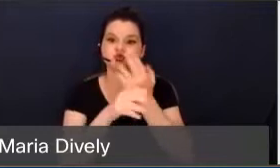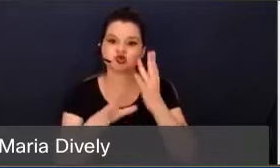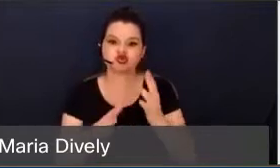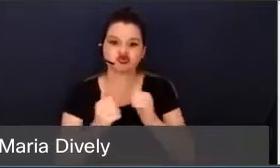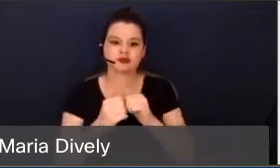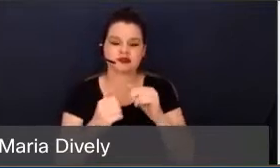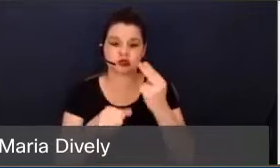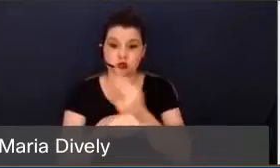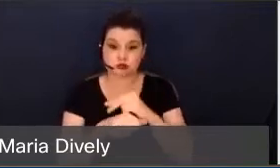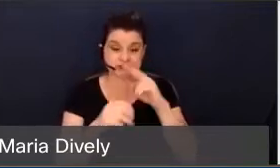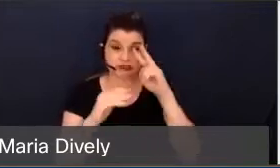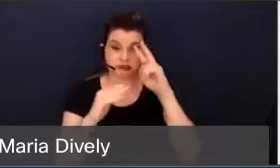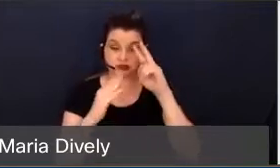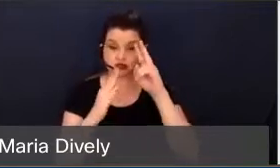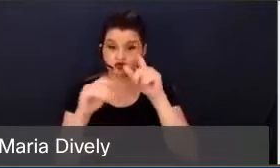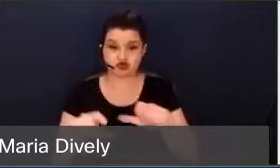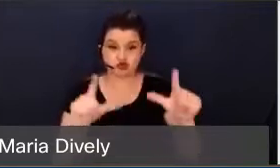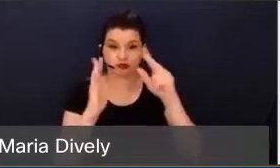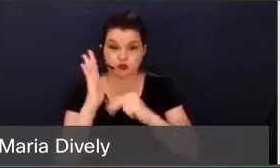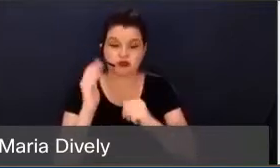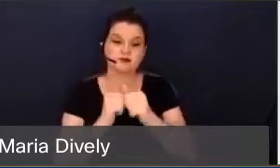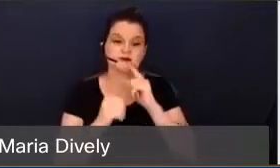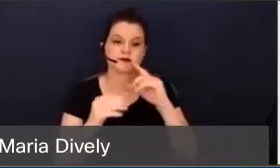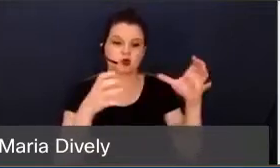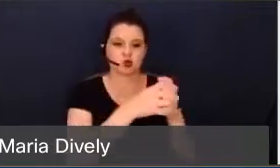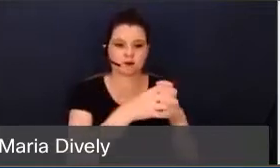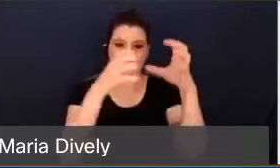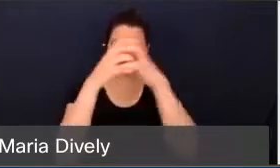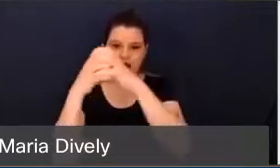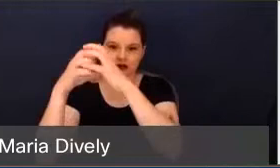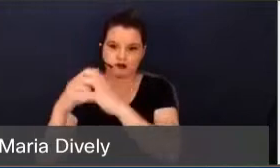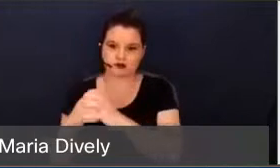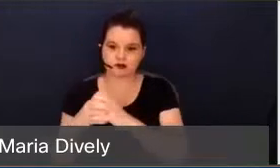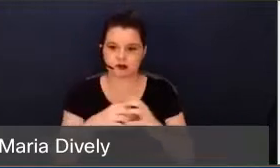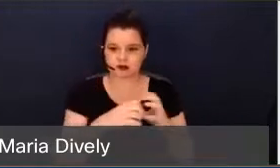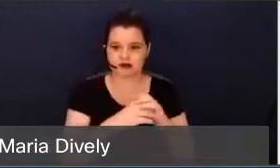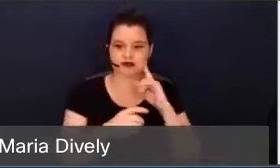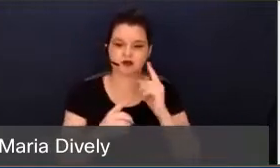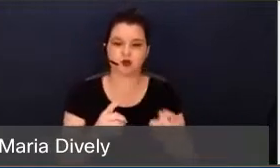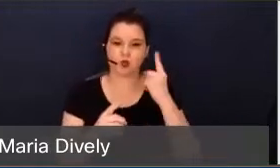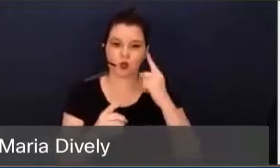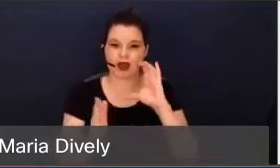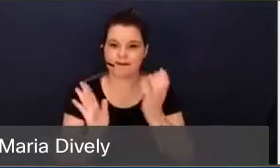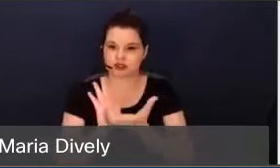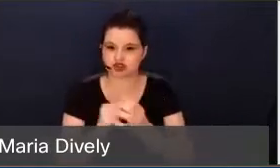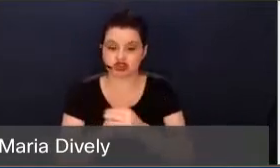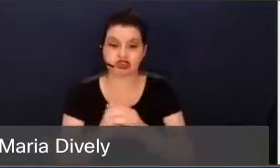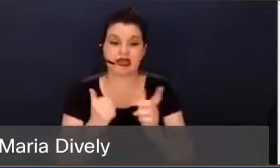using screen readers by grouping your objects into a single image and then just